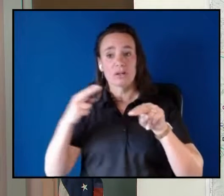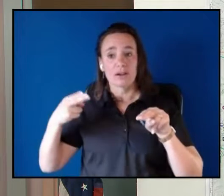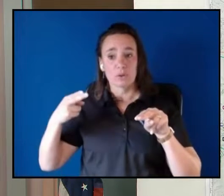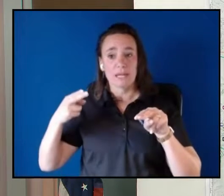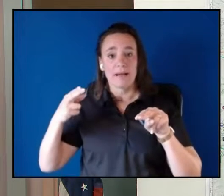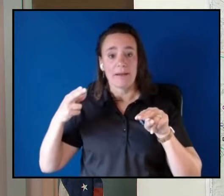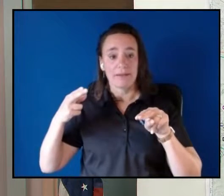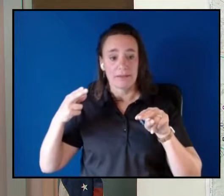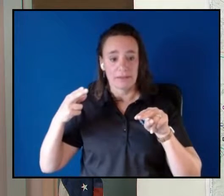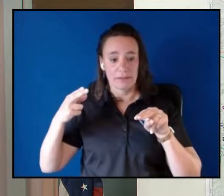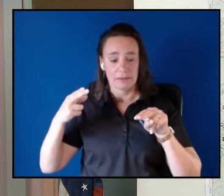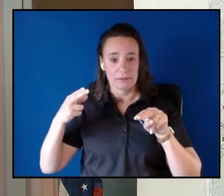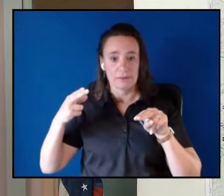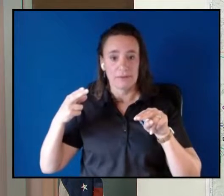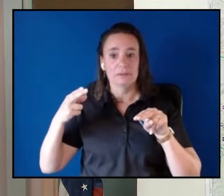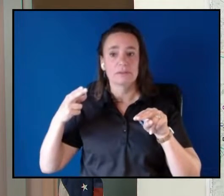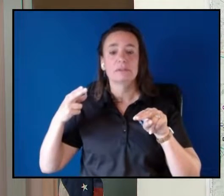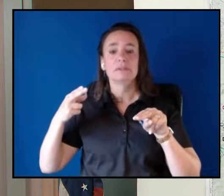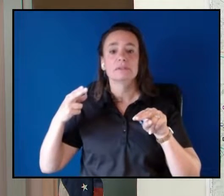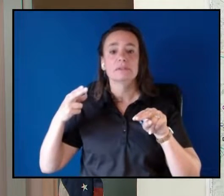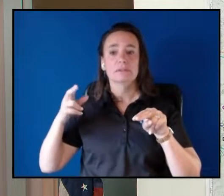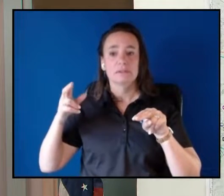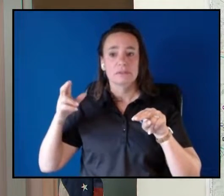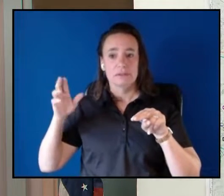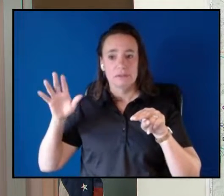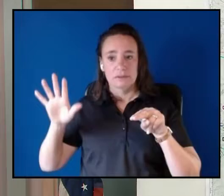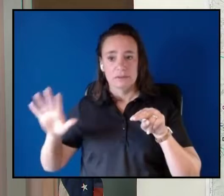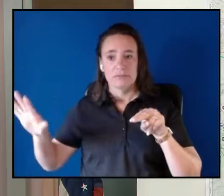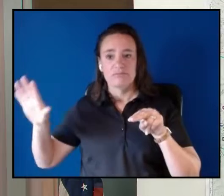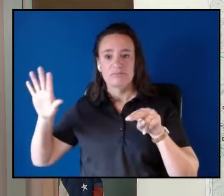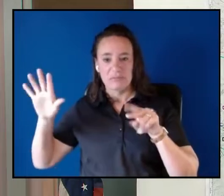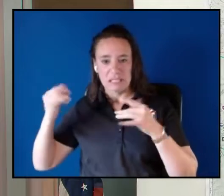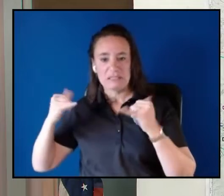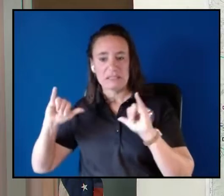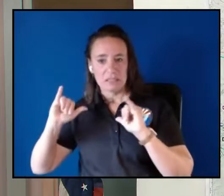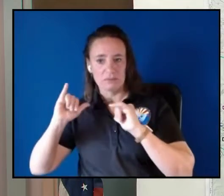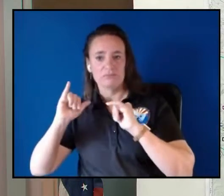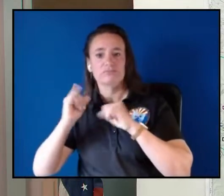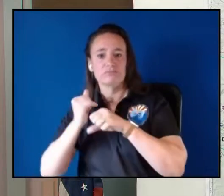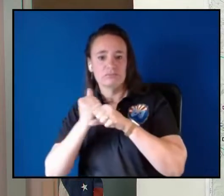protection and prep in those communities, identifying